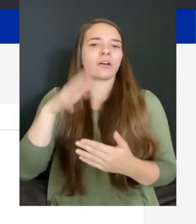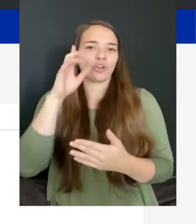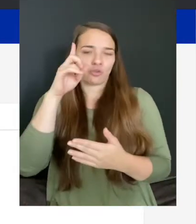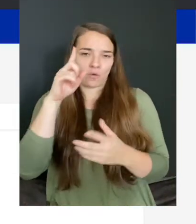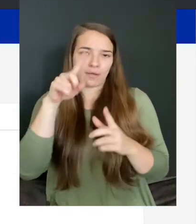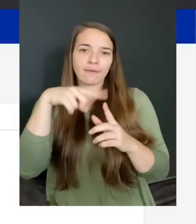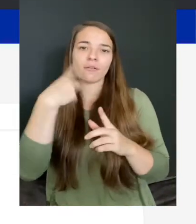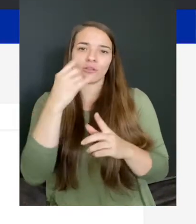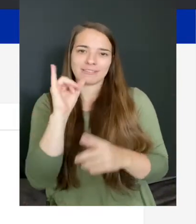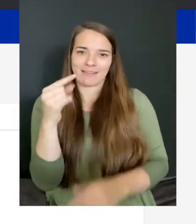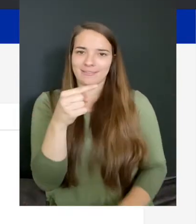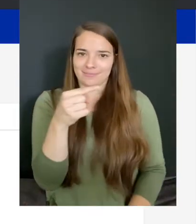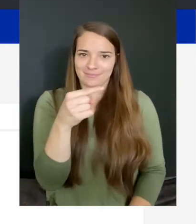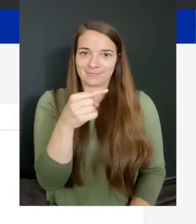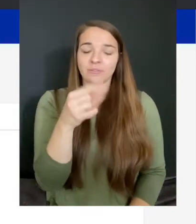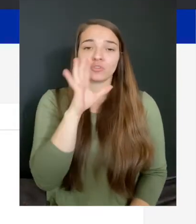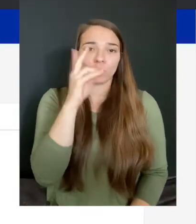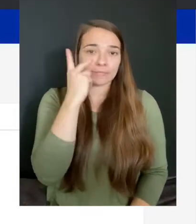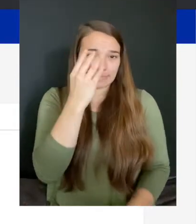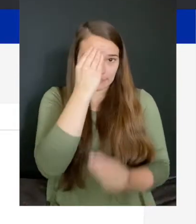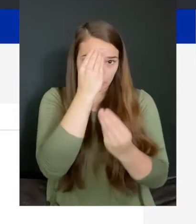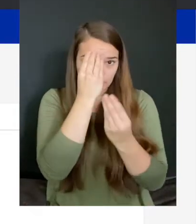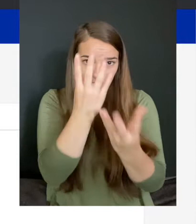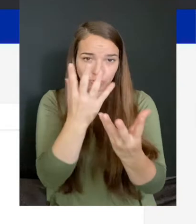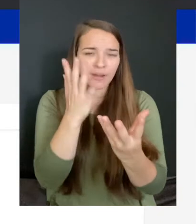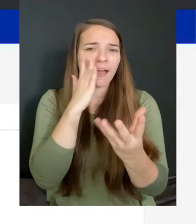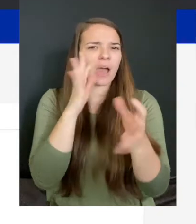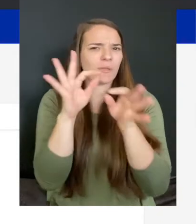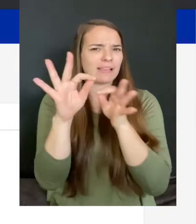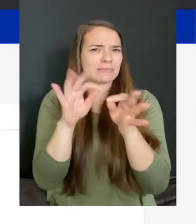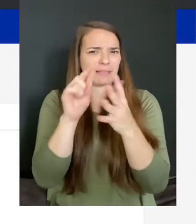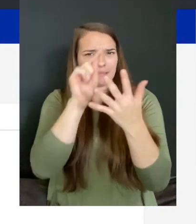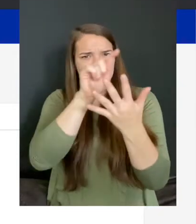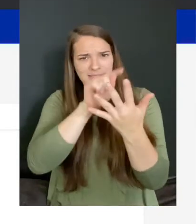going to see this information. I'll walk through these next tabs here in a minute, but this